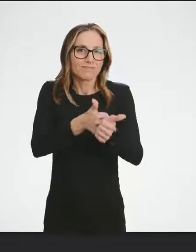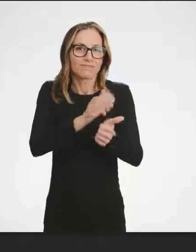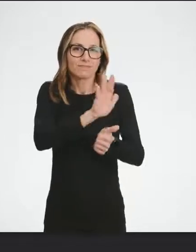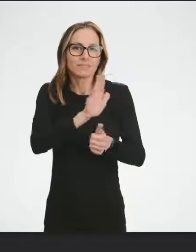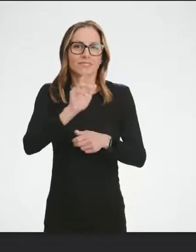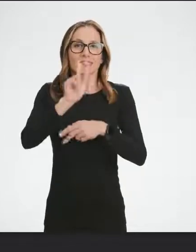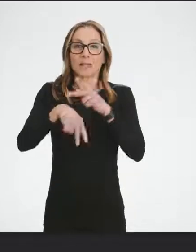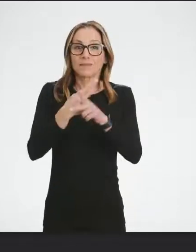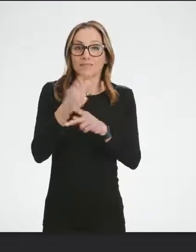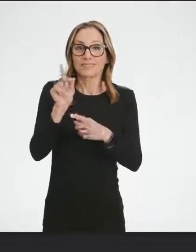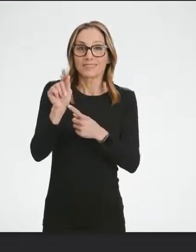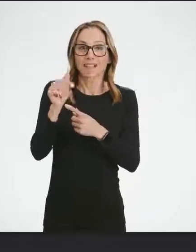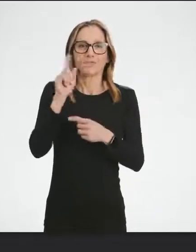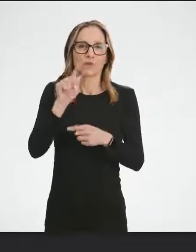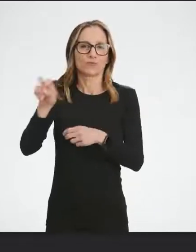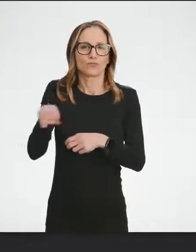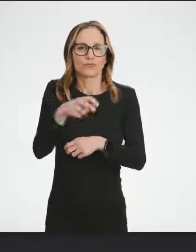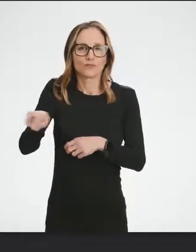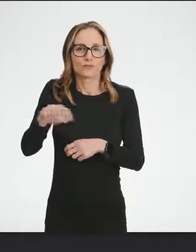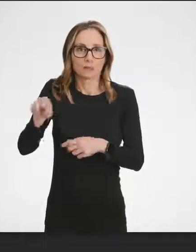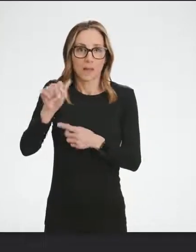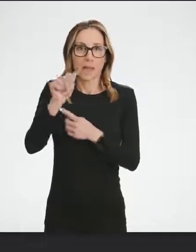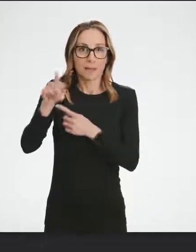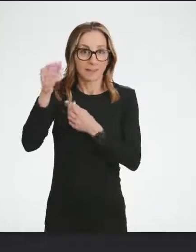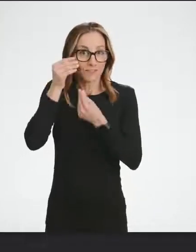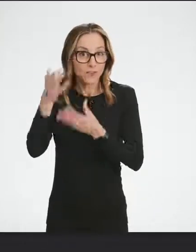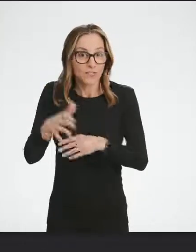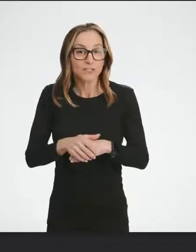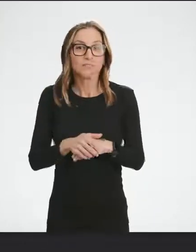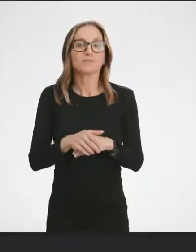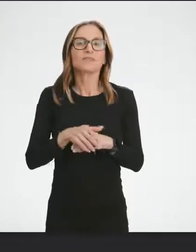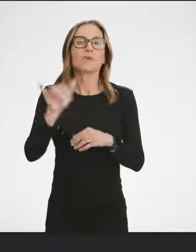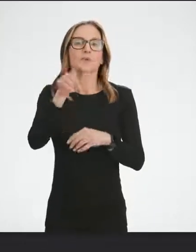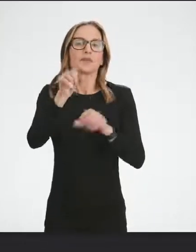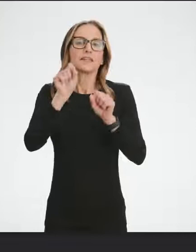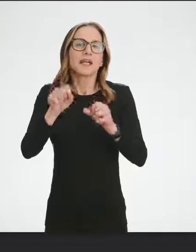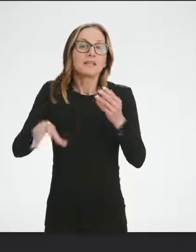We've also made it easier to adopt SwiftUI incrementally in your existing apps with a